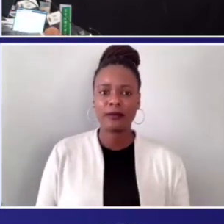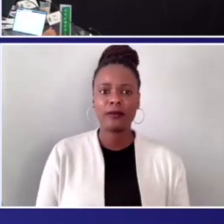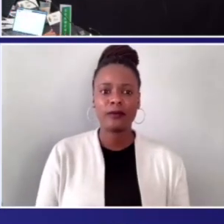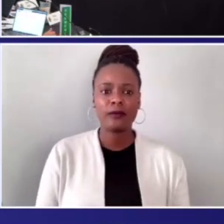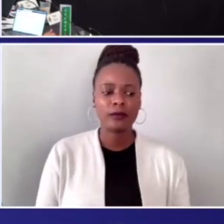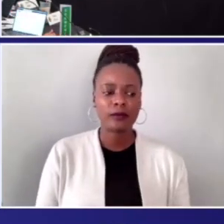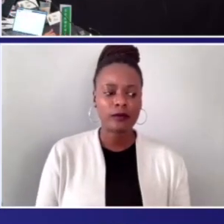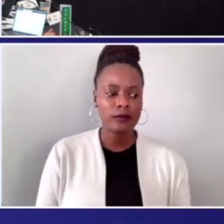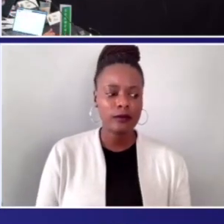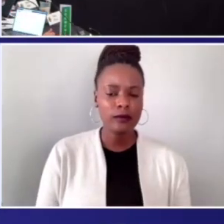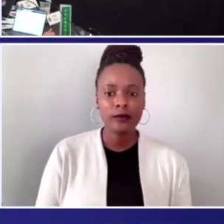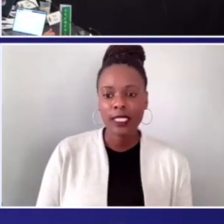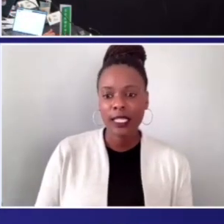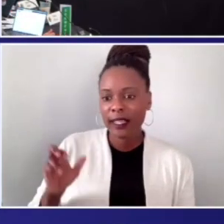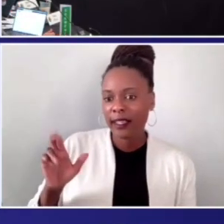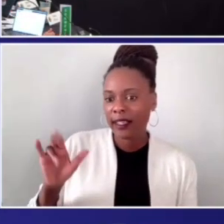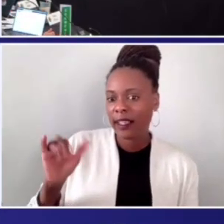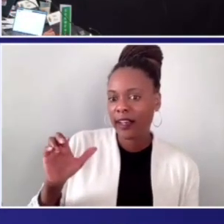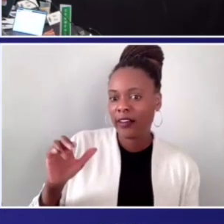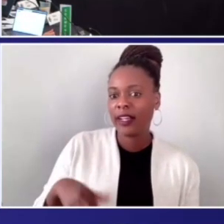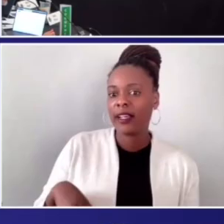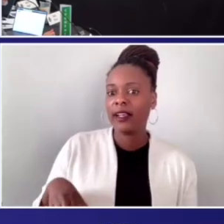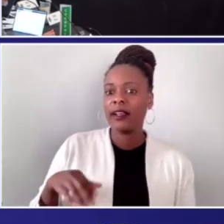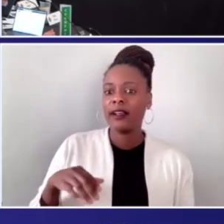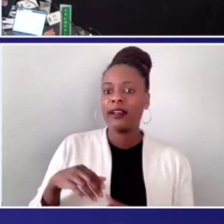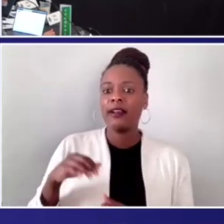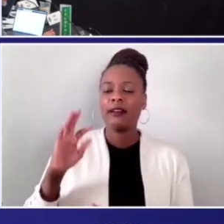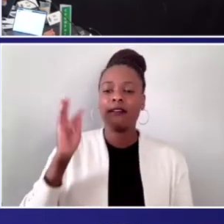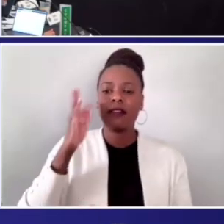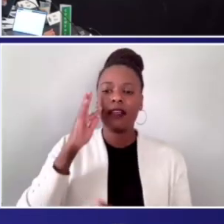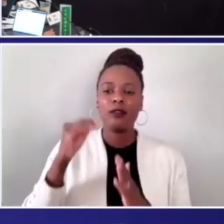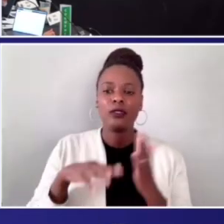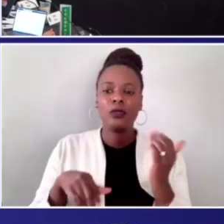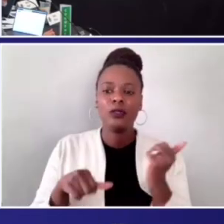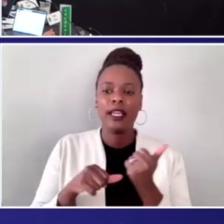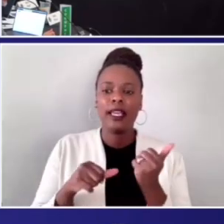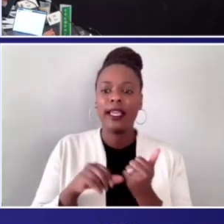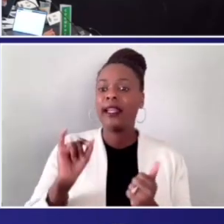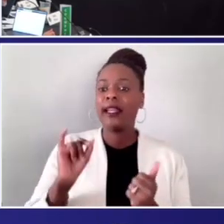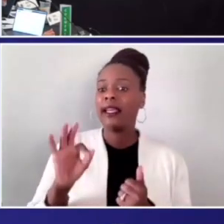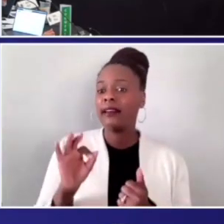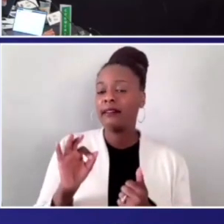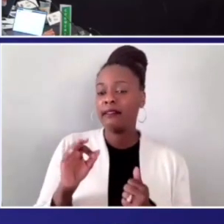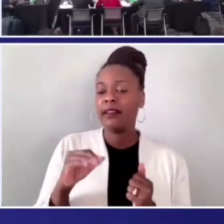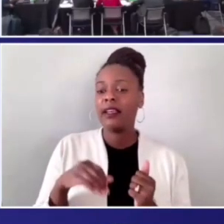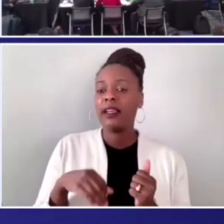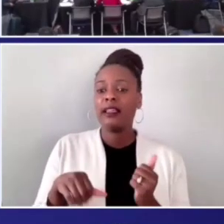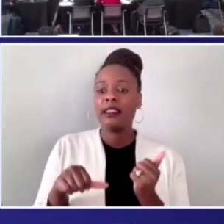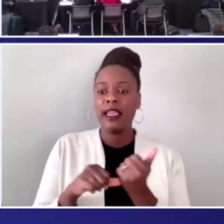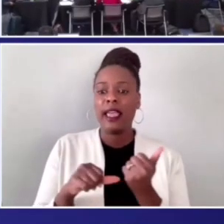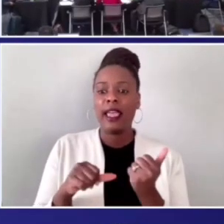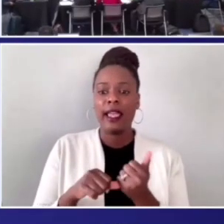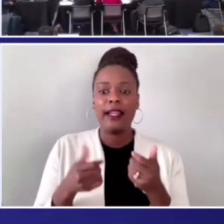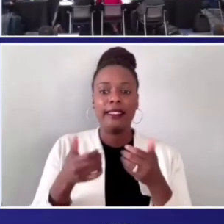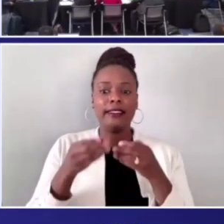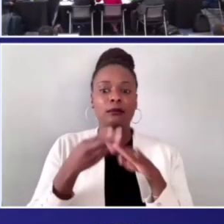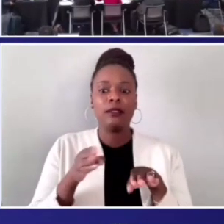Eric Hardy, Federal Student Aid. If the borrower is split across multiple servicers, then we work on a proration